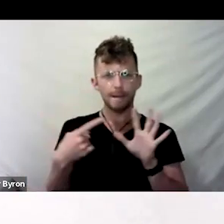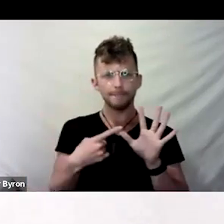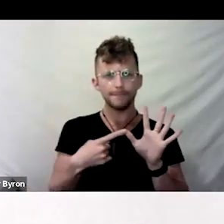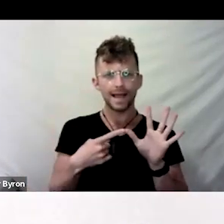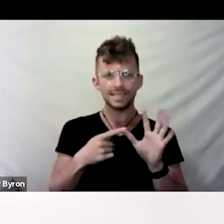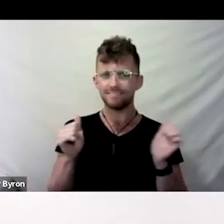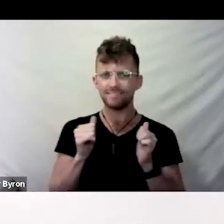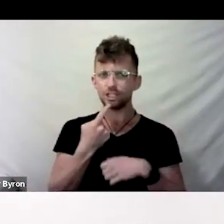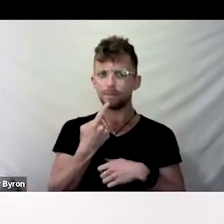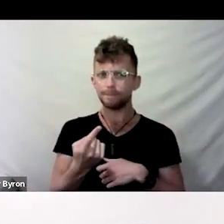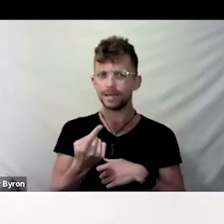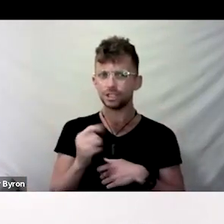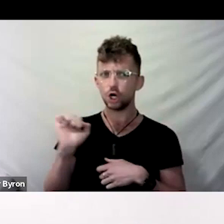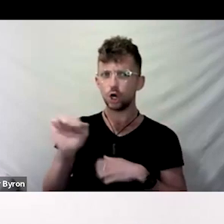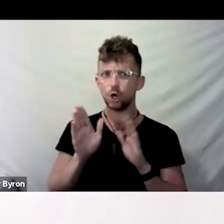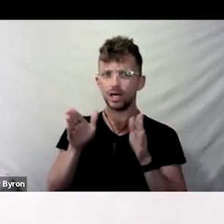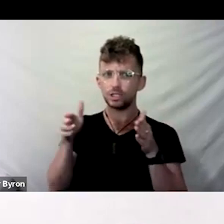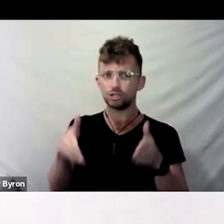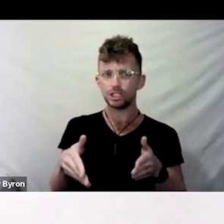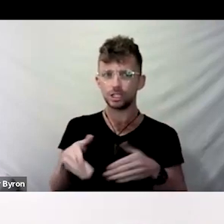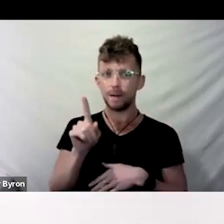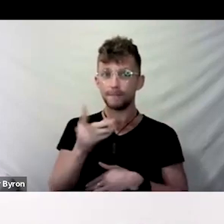but acknowledging that some of these questions did come in beforehand as well,